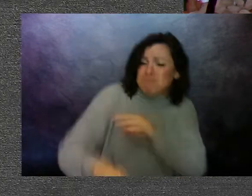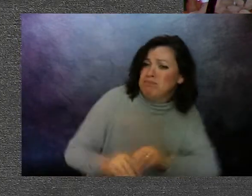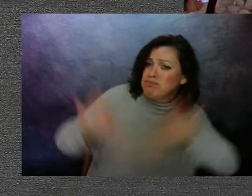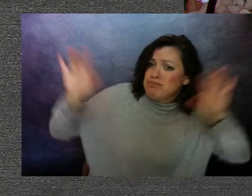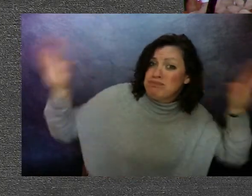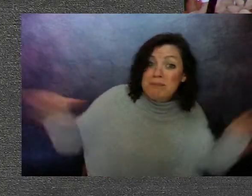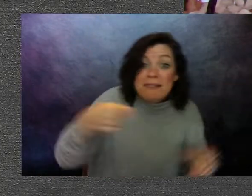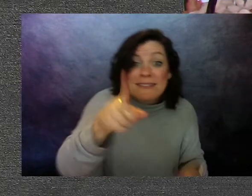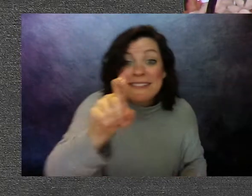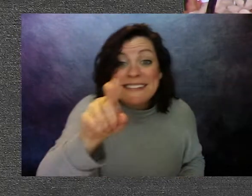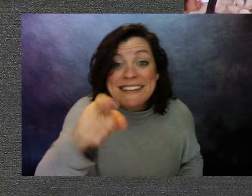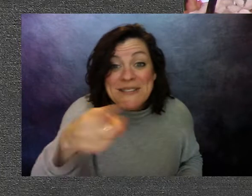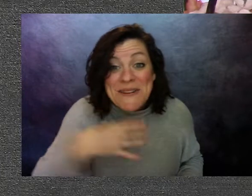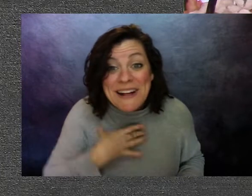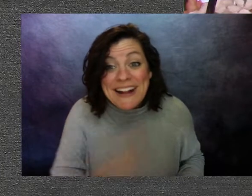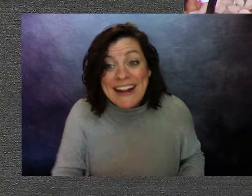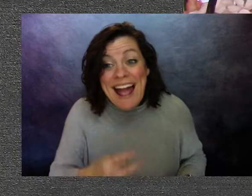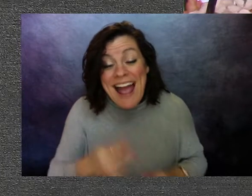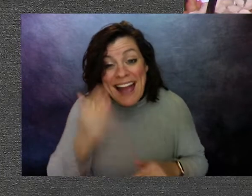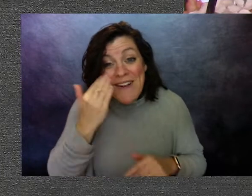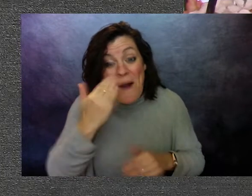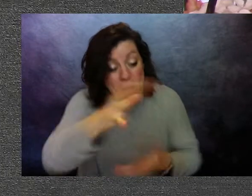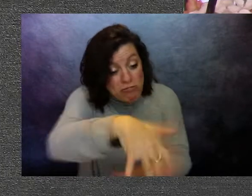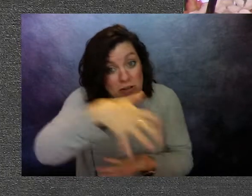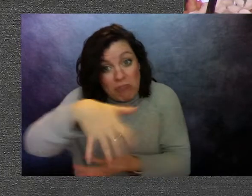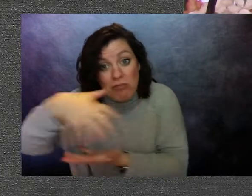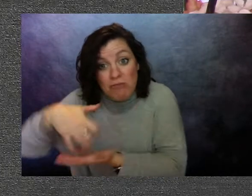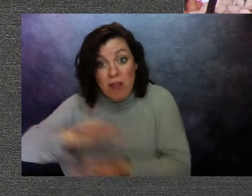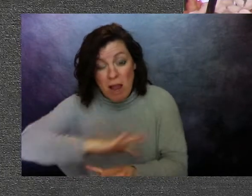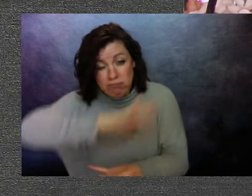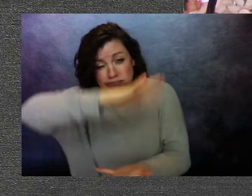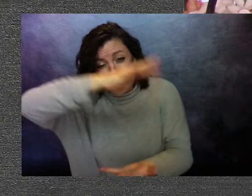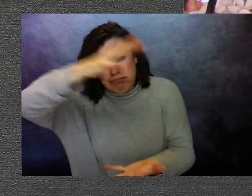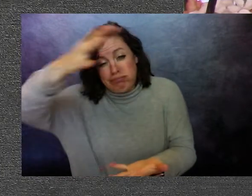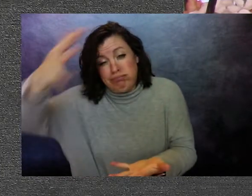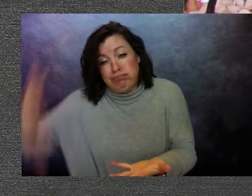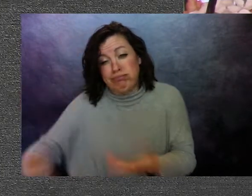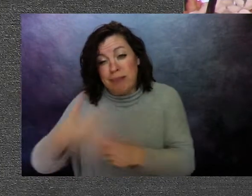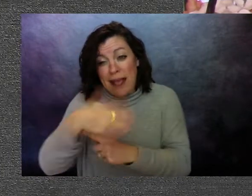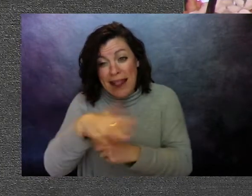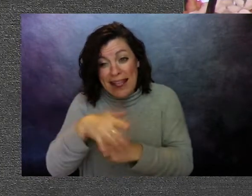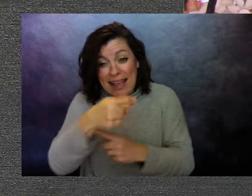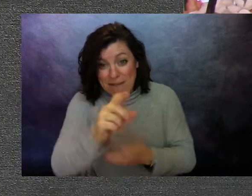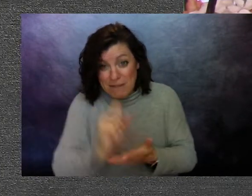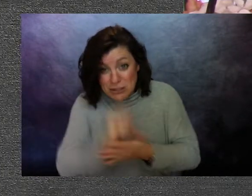Do you like to jump in the leaves? Jumping in the leaves is one of my favorite fall time activities.